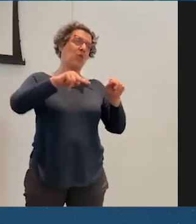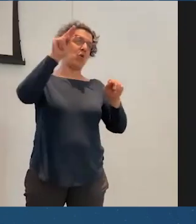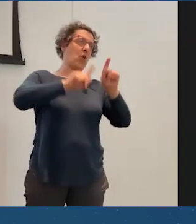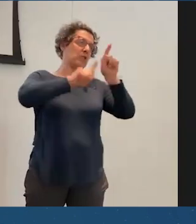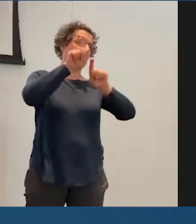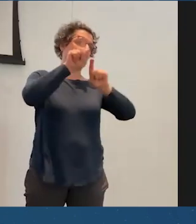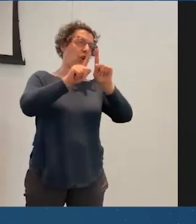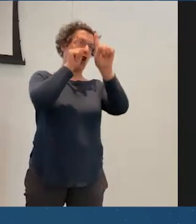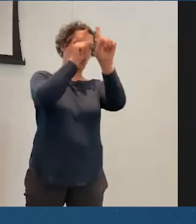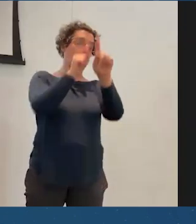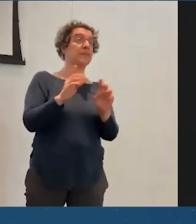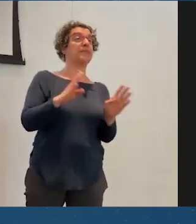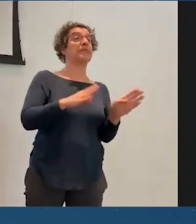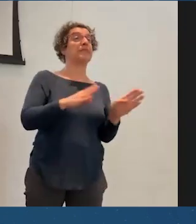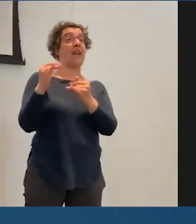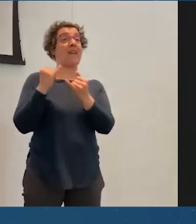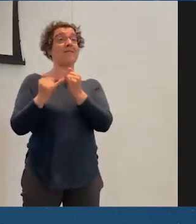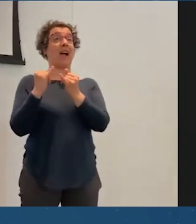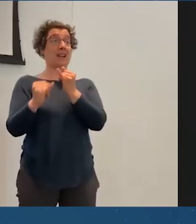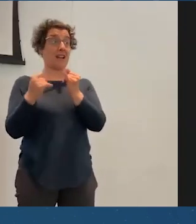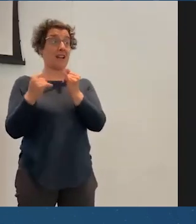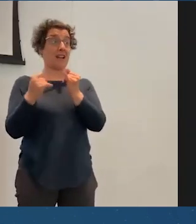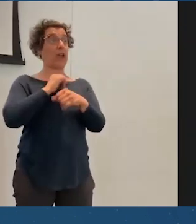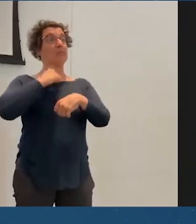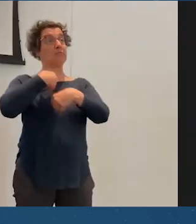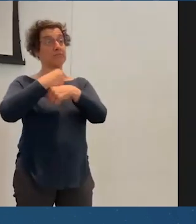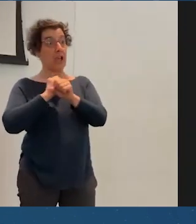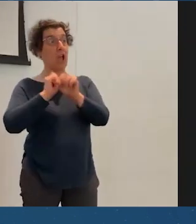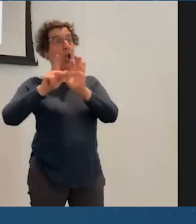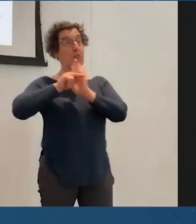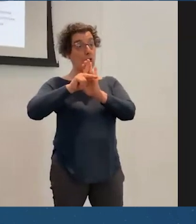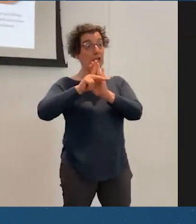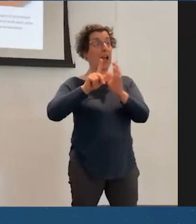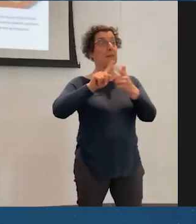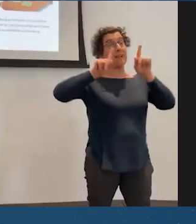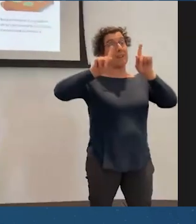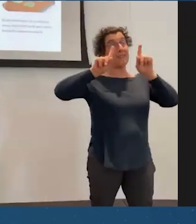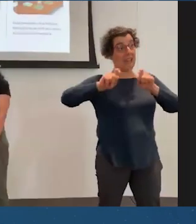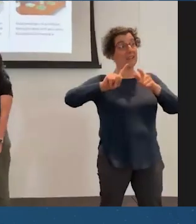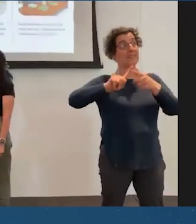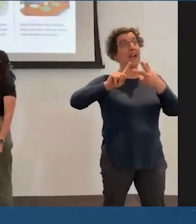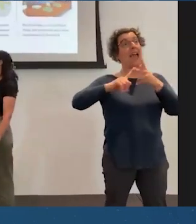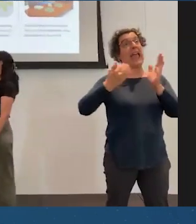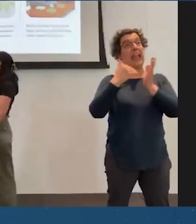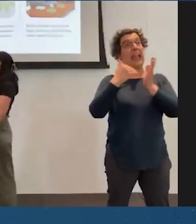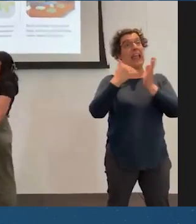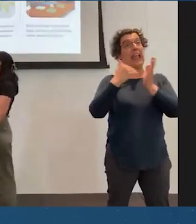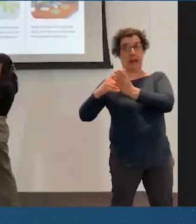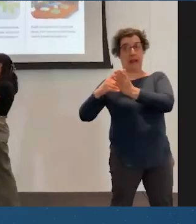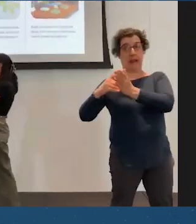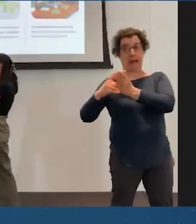And then finally, we get to prototype, test, and iterate. So this can involve all sorts of things, whether it looks like arts and crafts